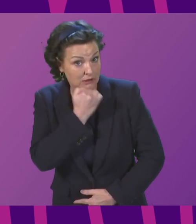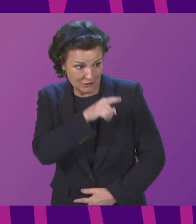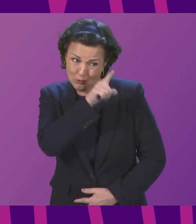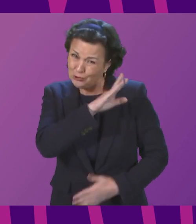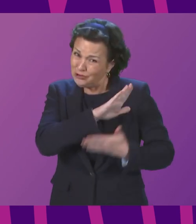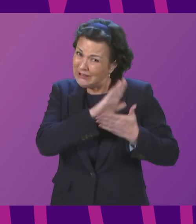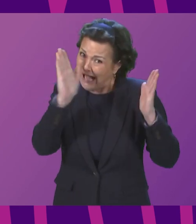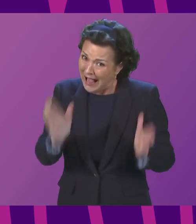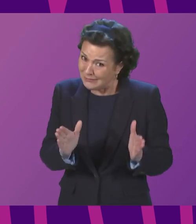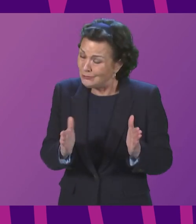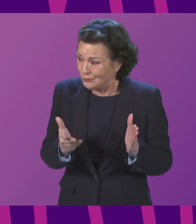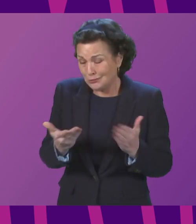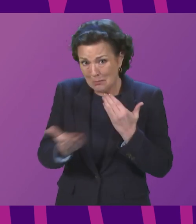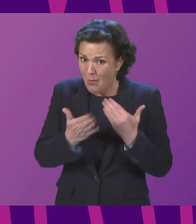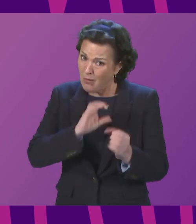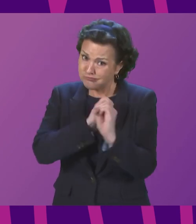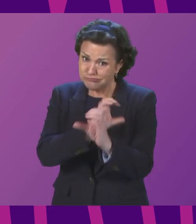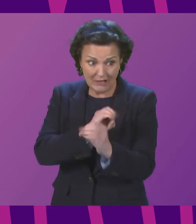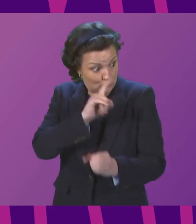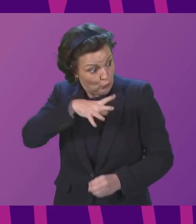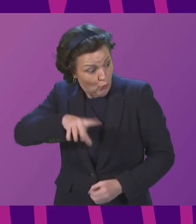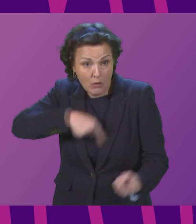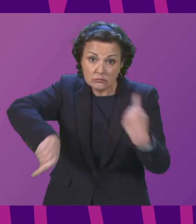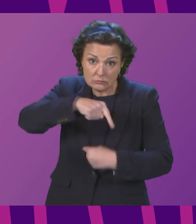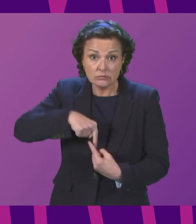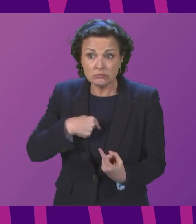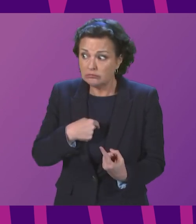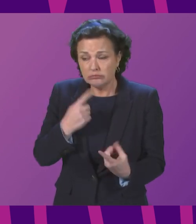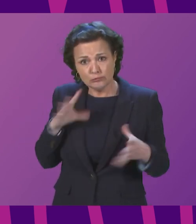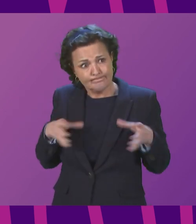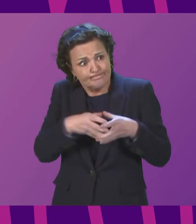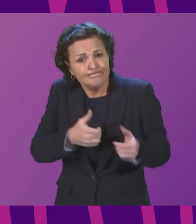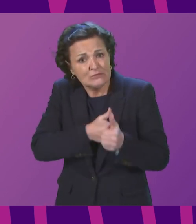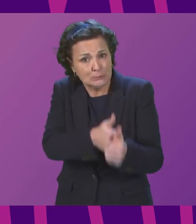My second question is specifically about PCR testing. Information that was published by